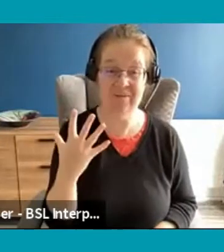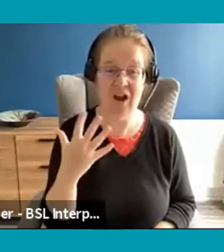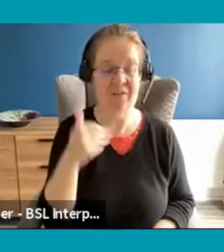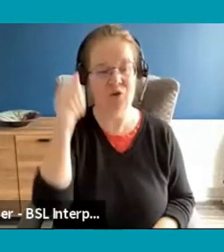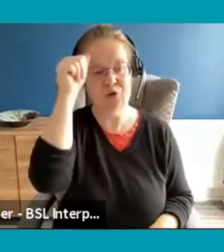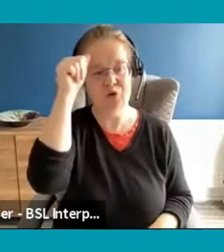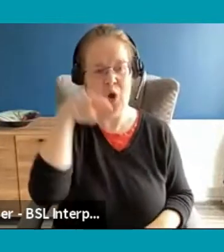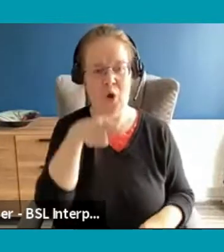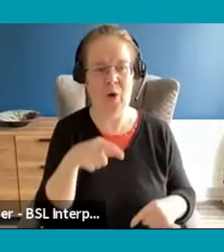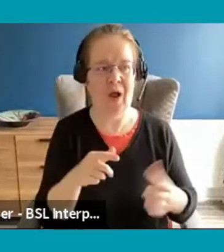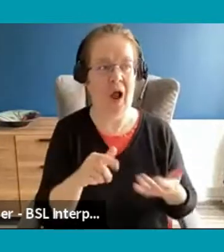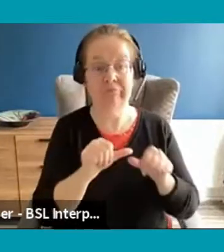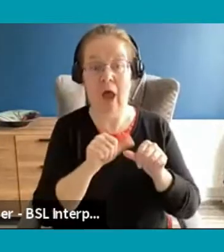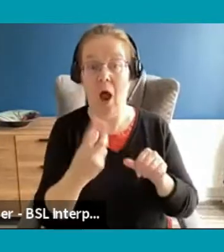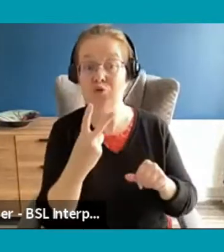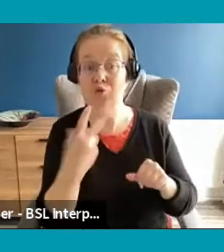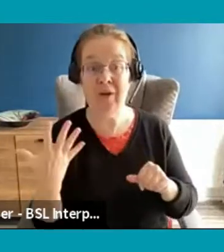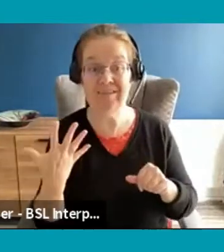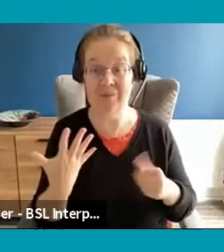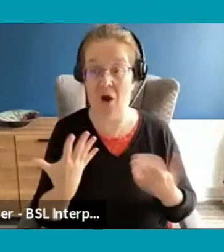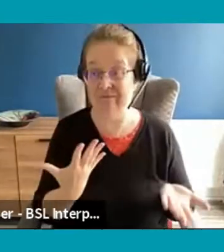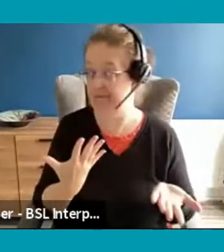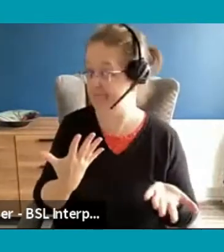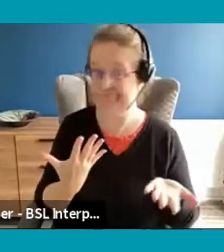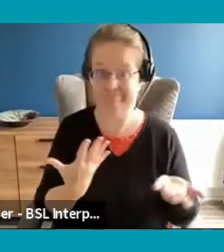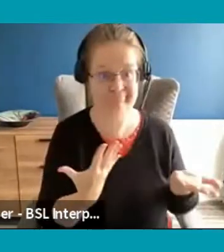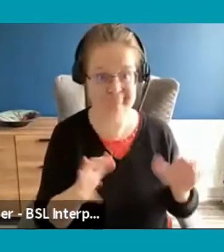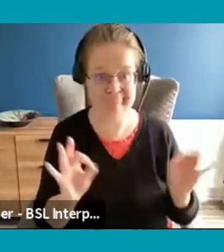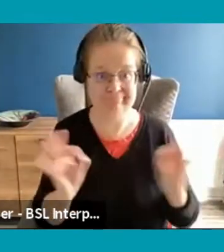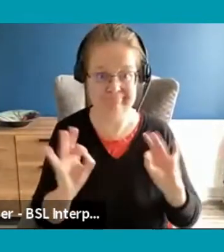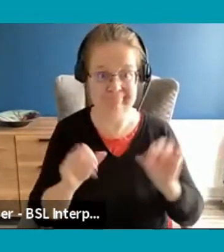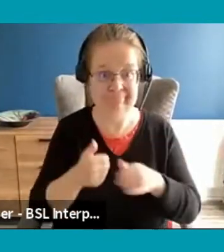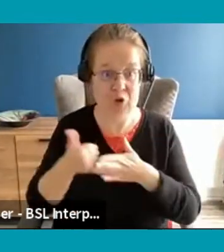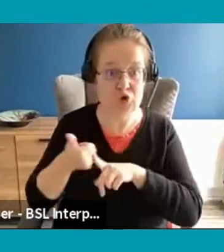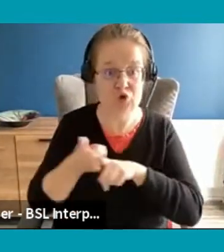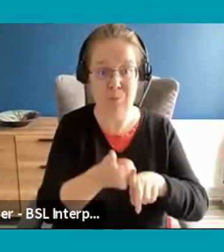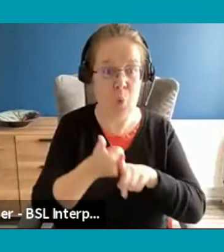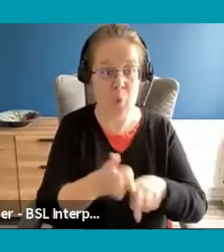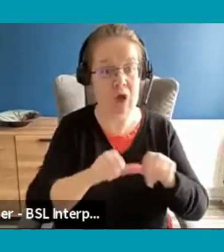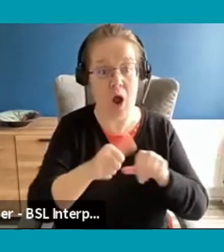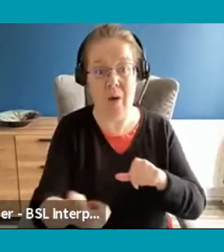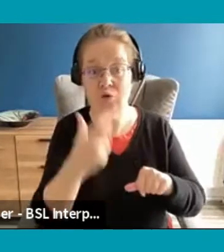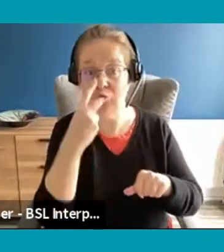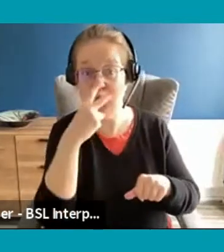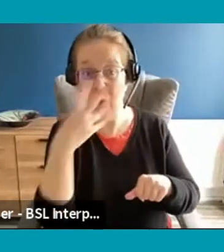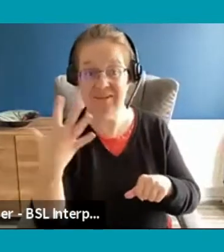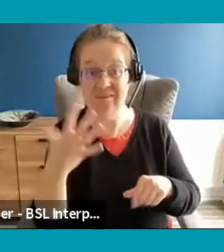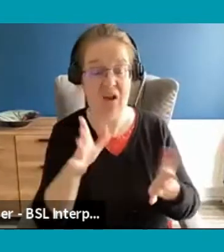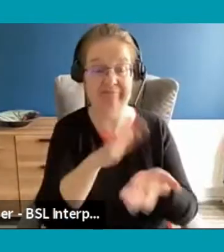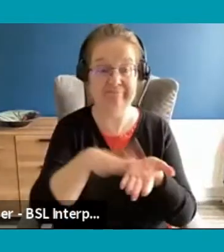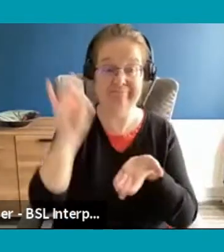that there's nothing more for young adults like Edward after the age of 25, there essentially thrown on the scrapheap,